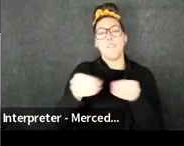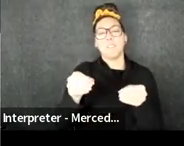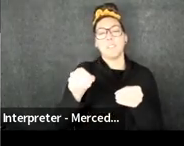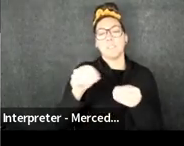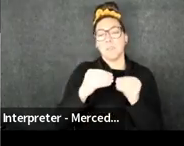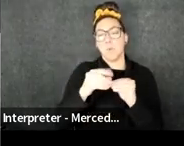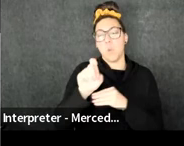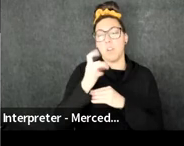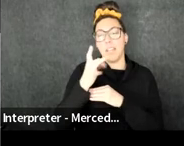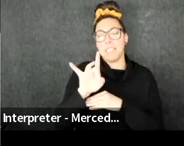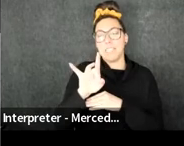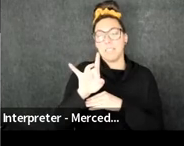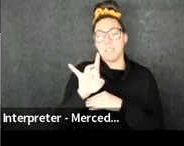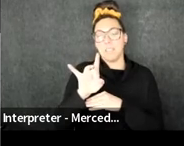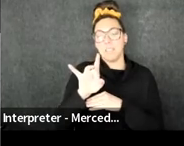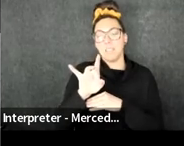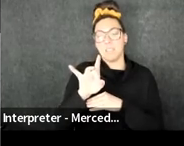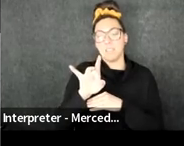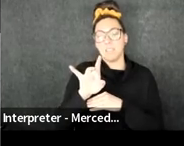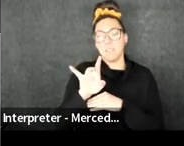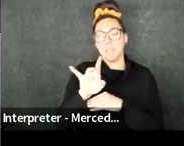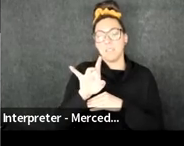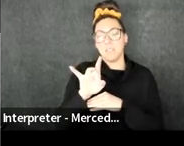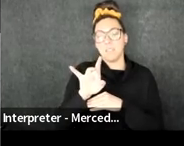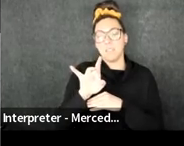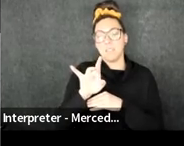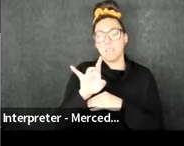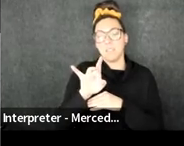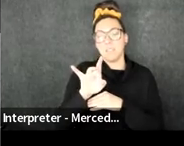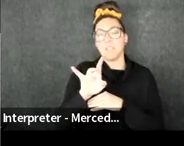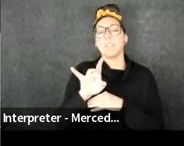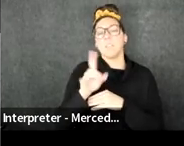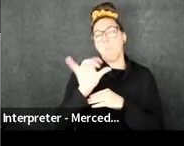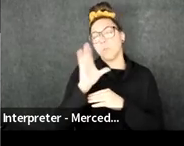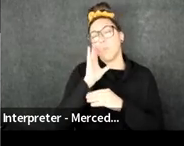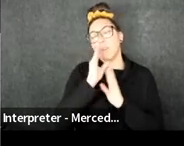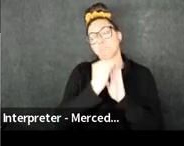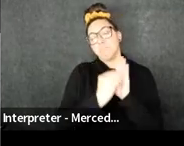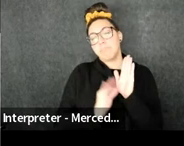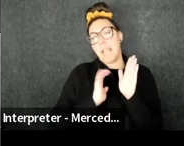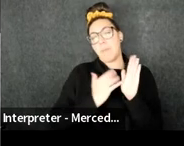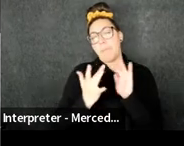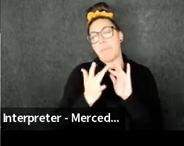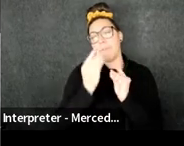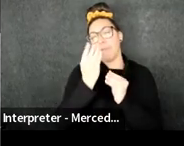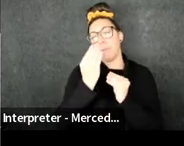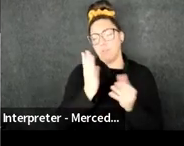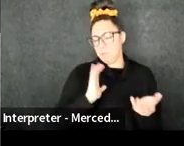And as I said at the end of this presentation, we'll list our contact information for you. Our services are to assist